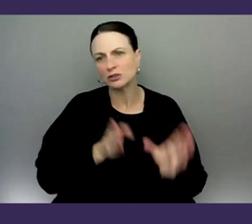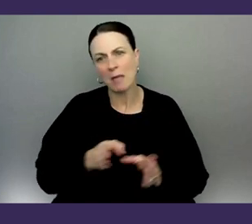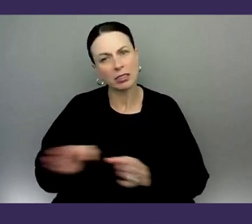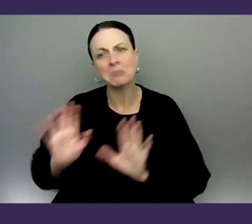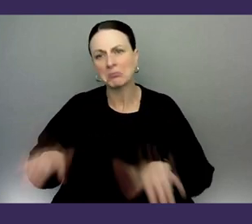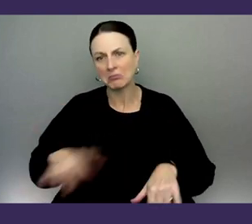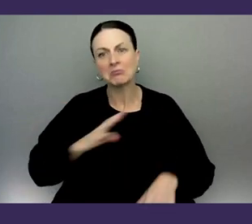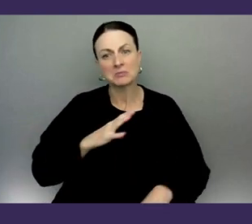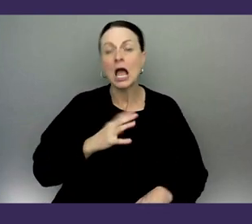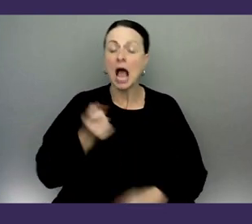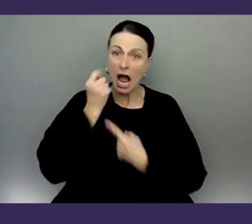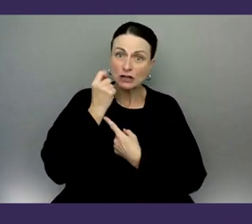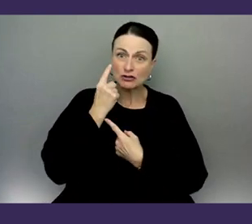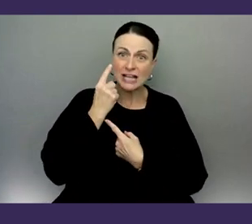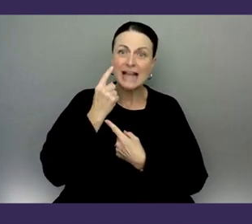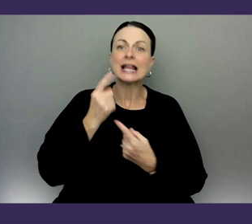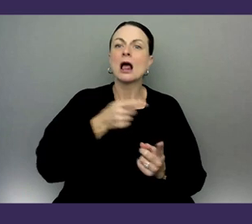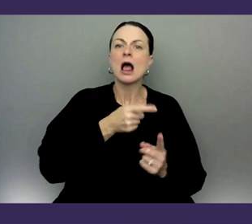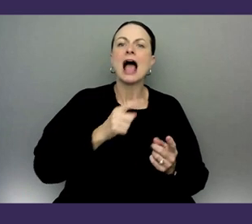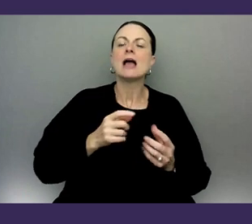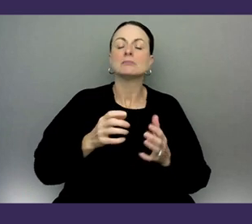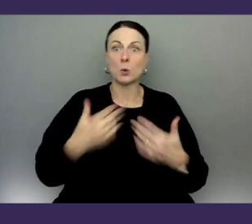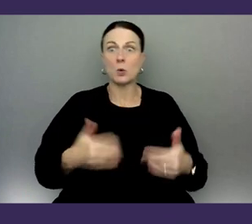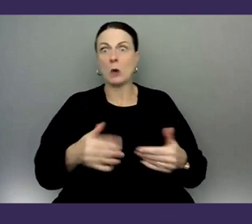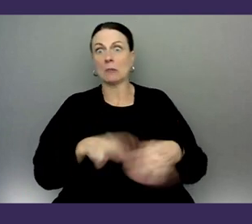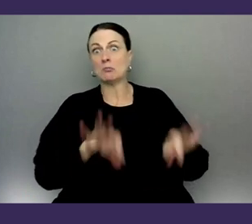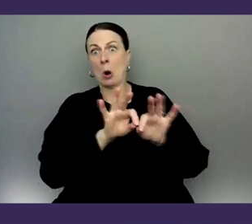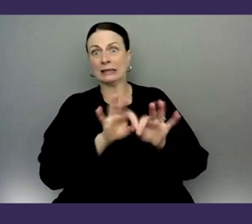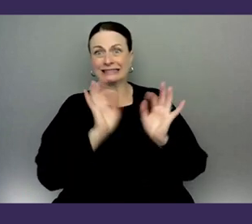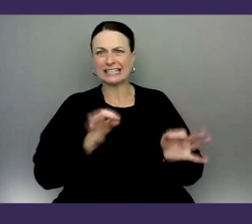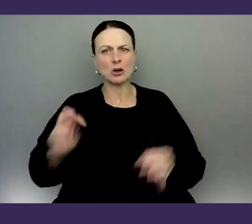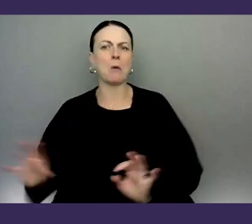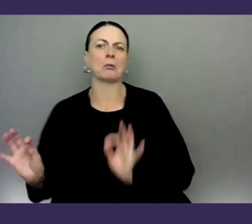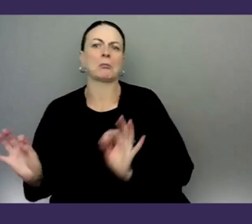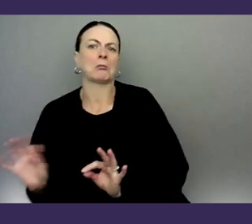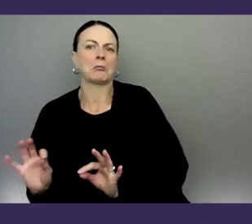and significance of a decision. So I think this third bullet point here